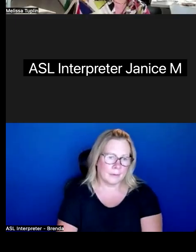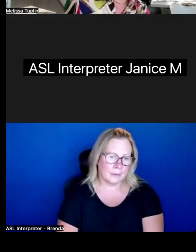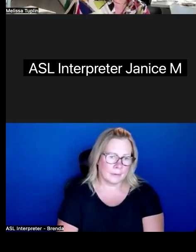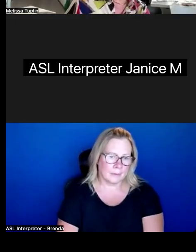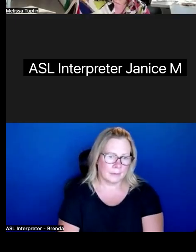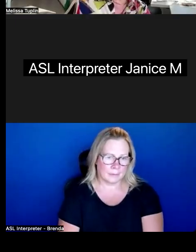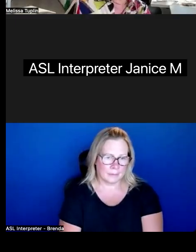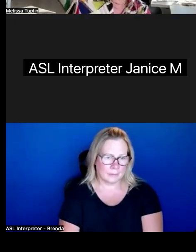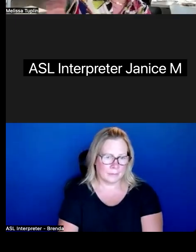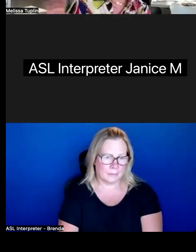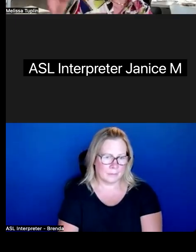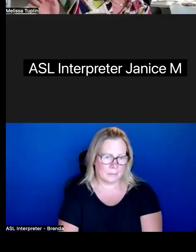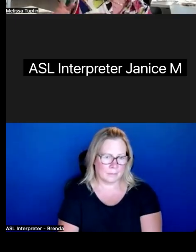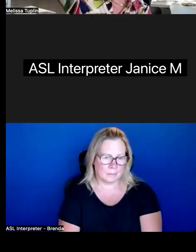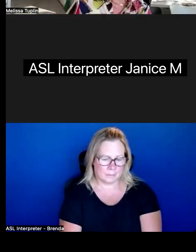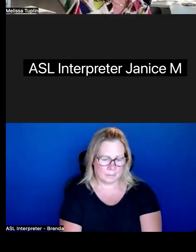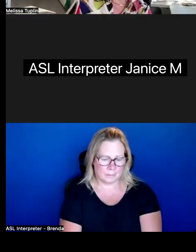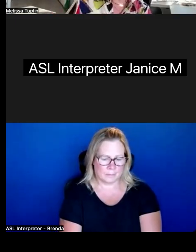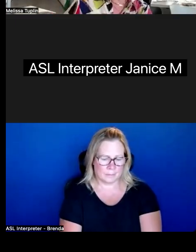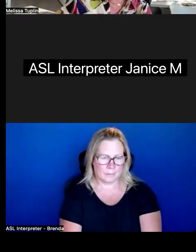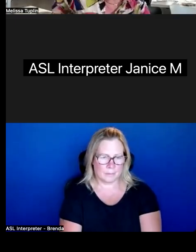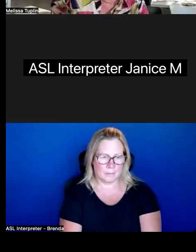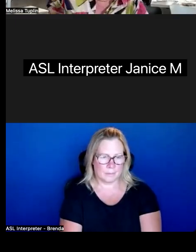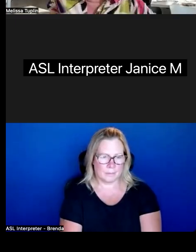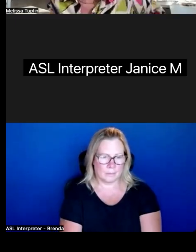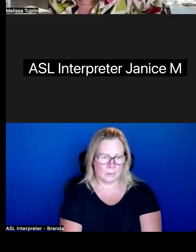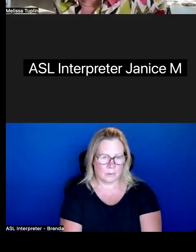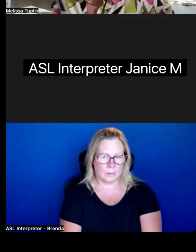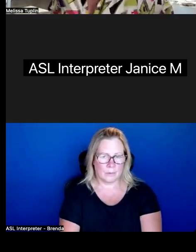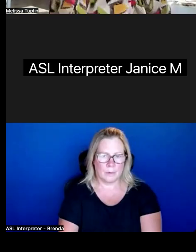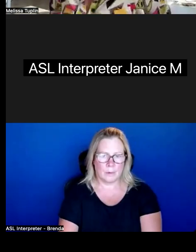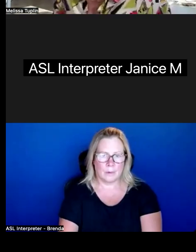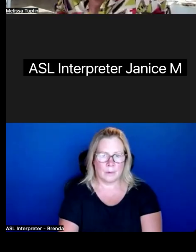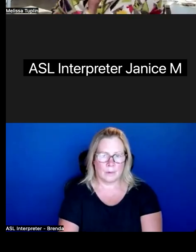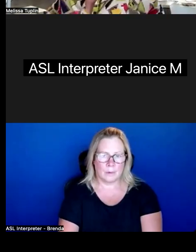In addition to the mandate eligibility, all organizations applying for operating